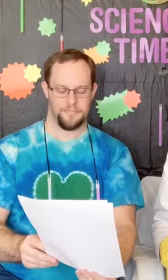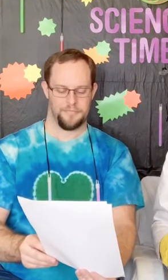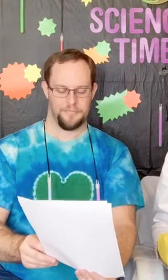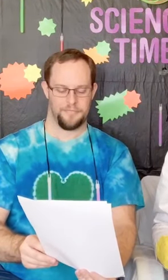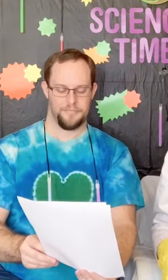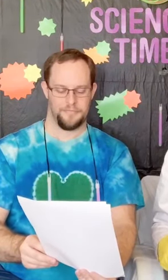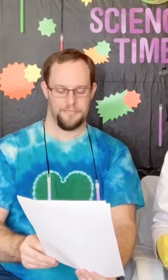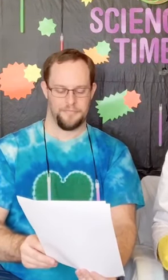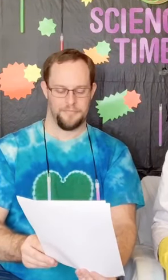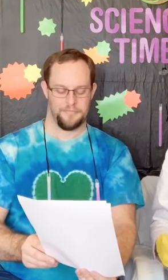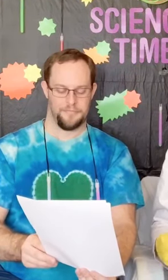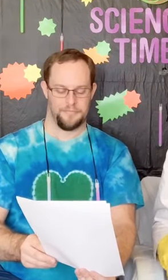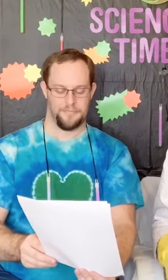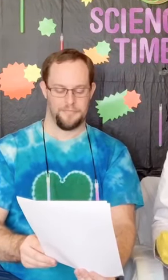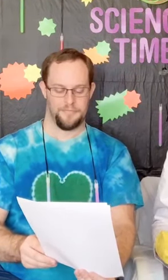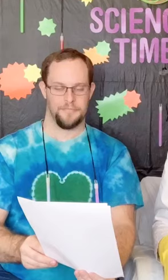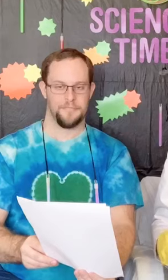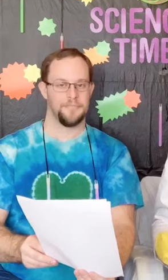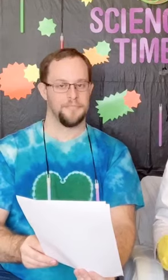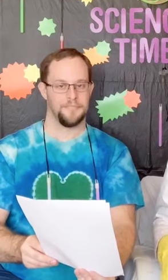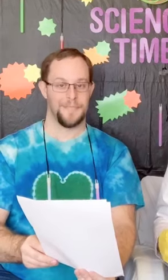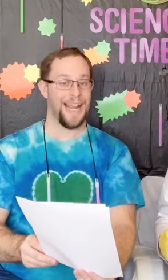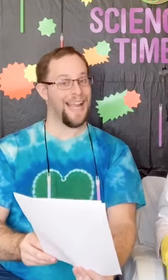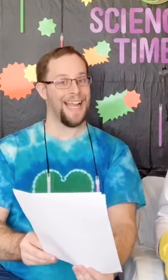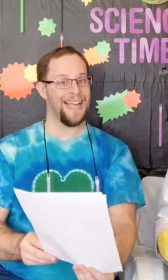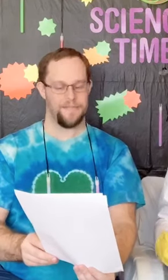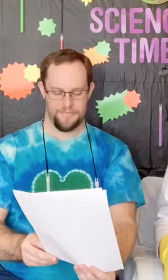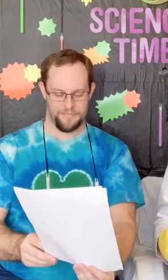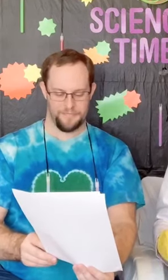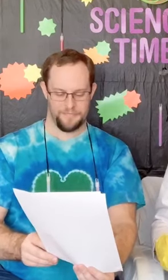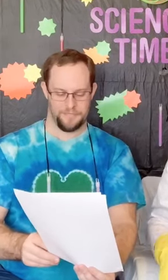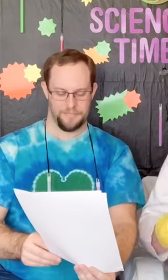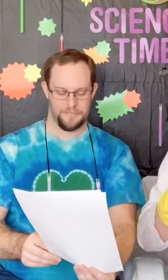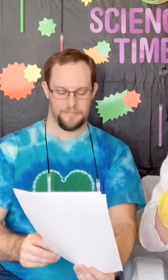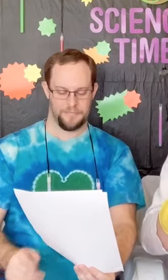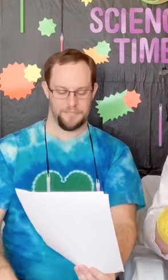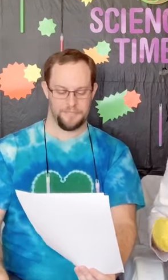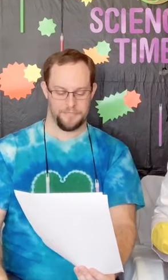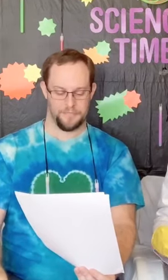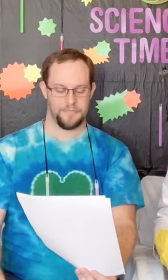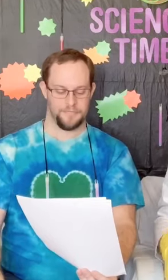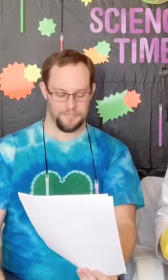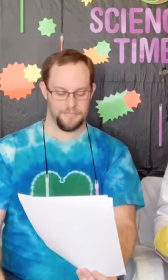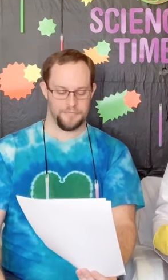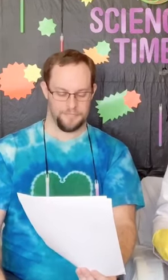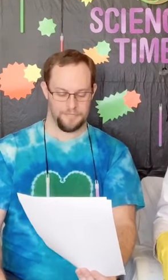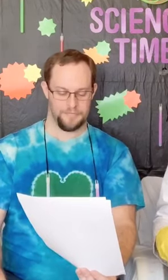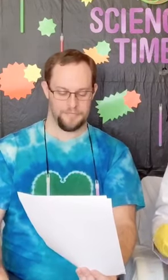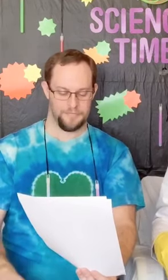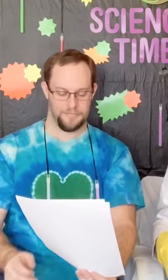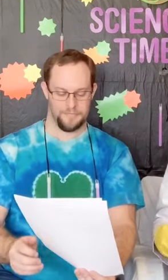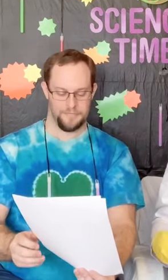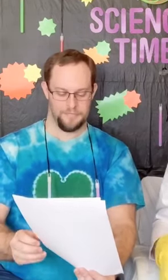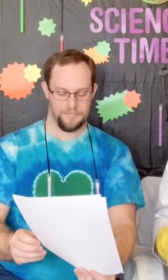The conductor met the mayor and gave him a big high five! The mayor shook hands with a senator running for a second term.